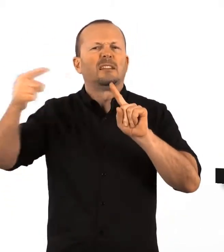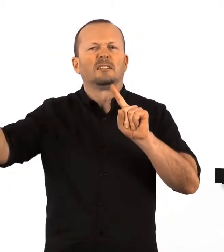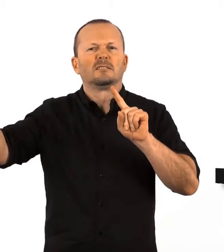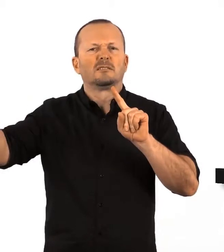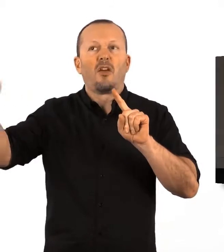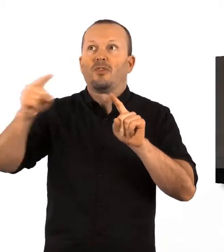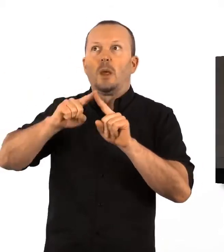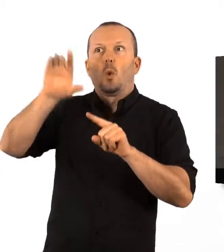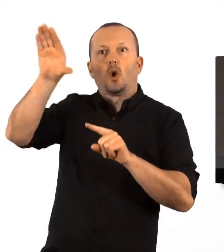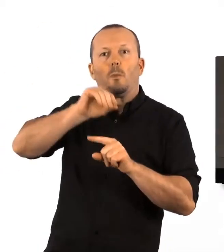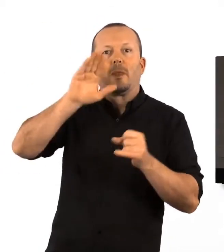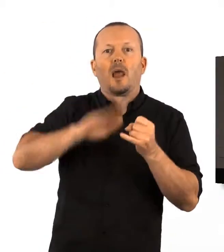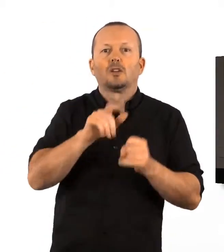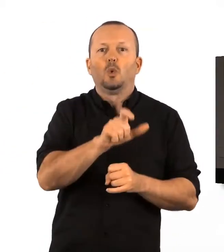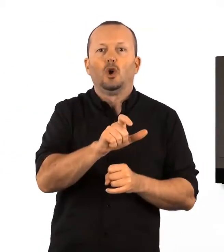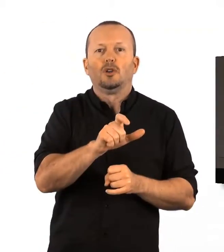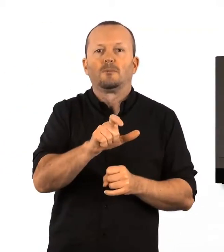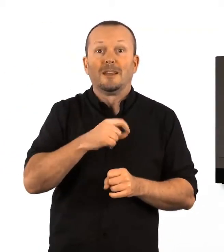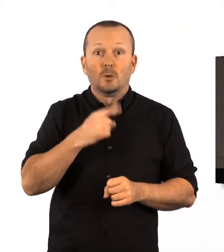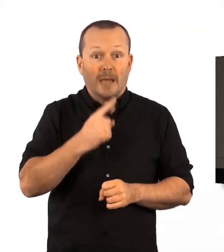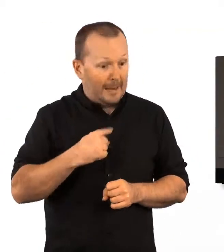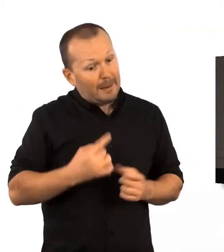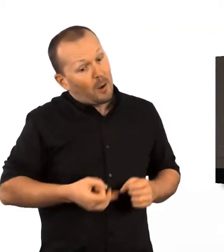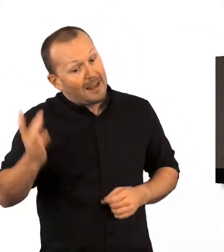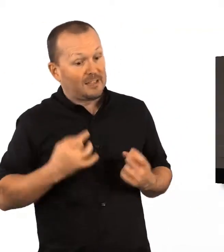that you’ve said. So if you said, ‘okay, let’s get ready, we’re going to the car.’